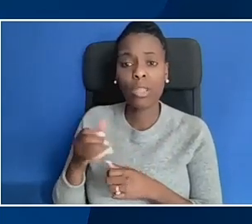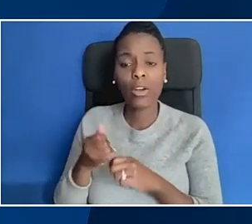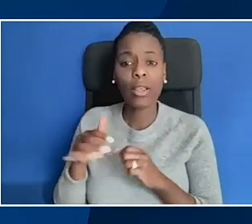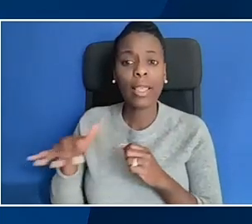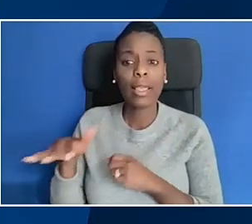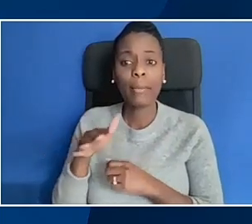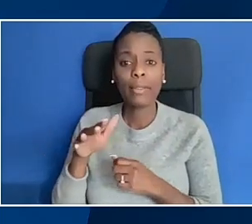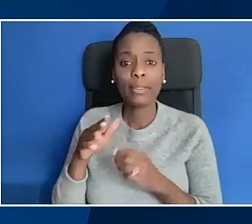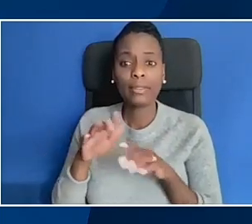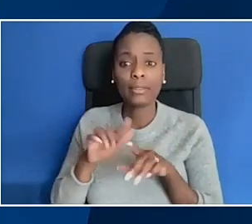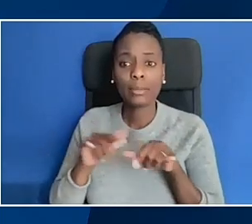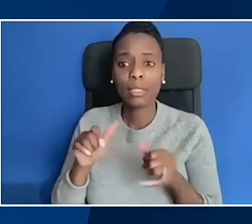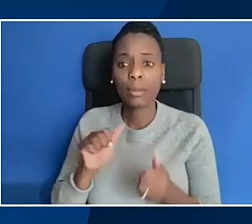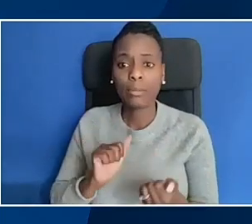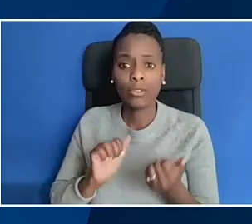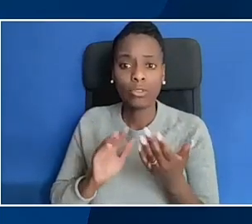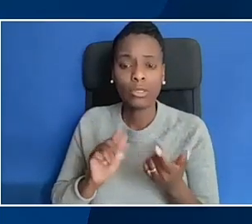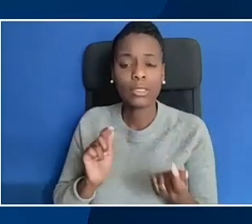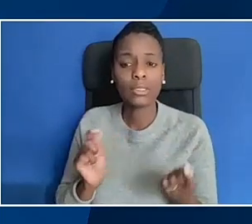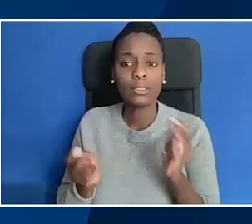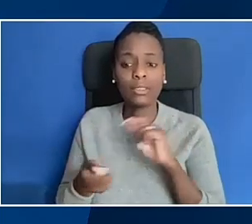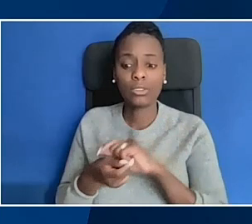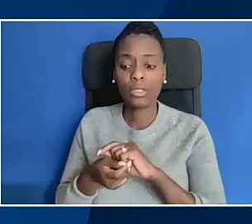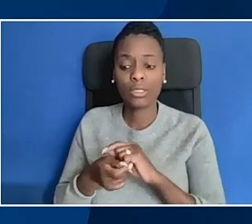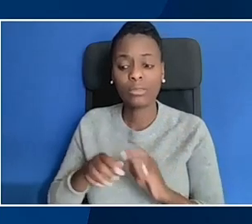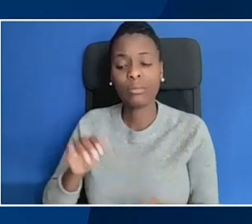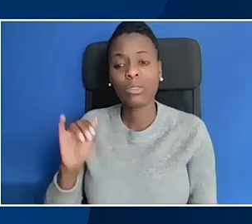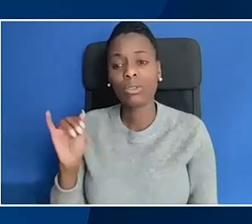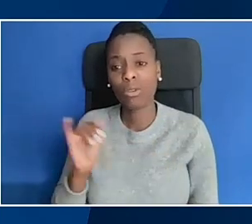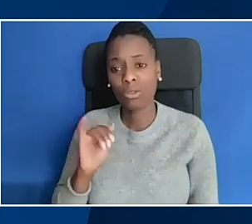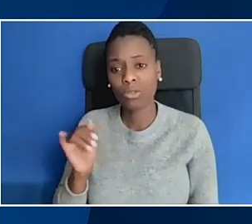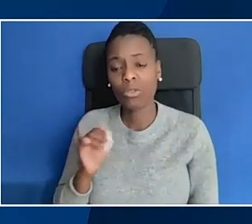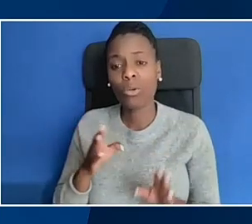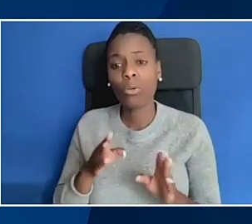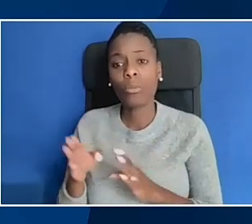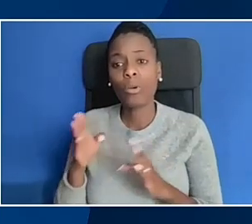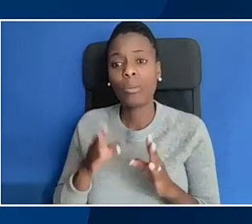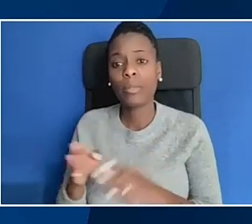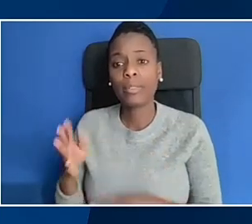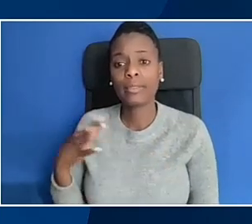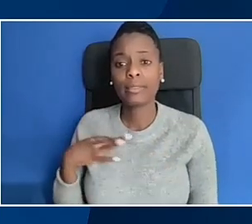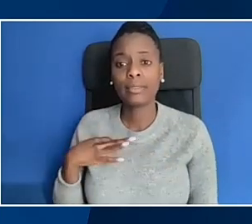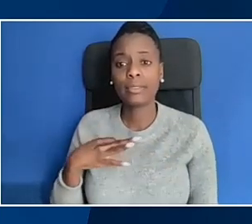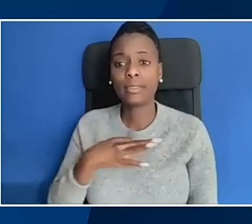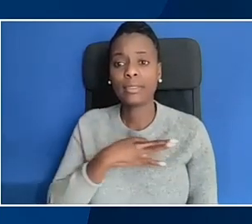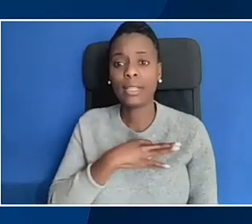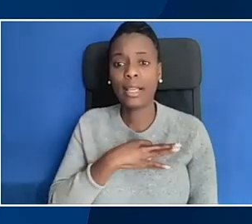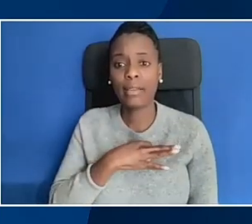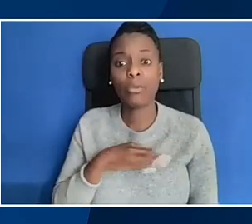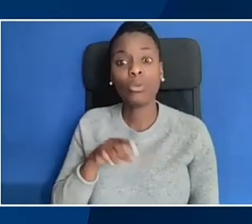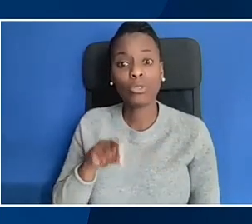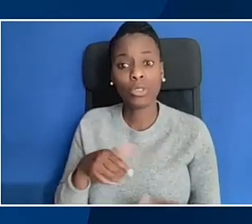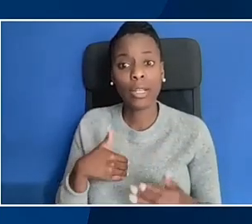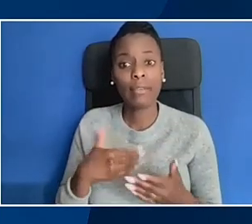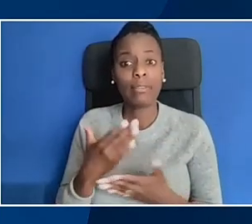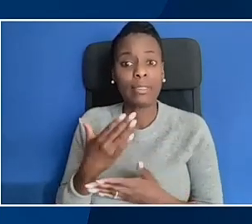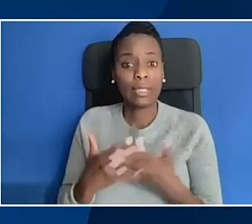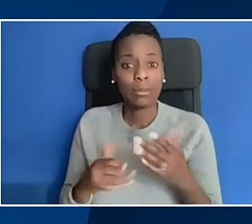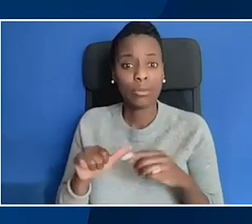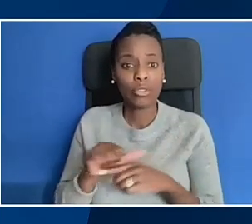And in addition, you know, prepping their staff members who ought to have some level of training in dealing with the population